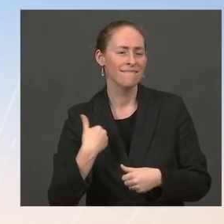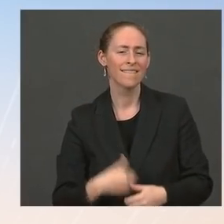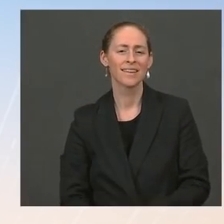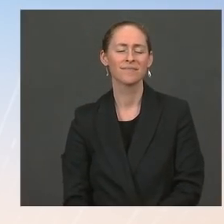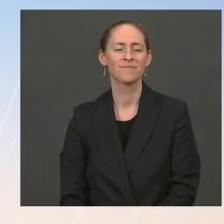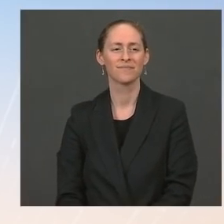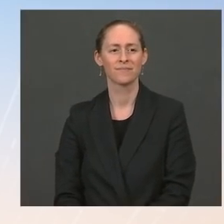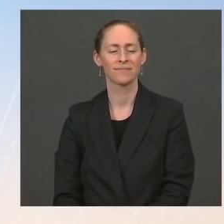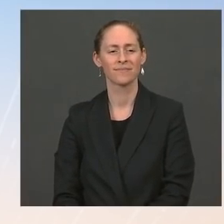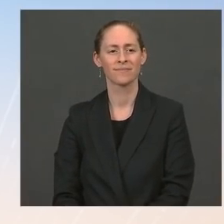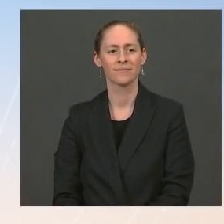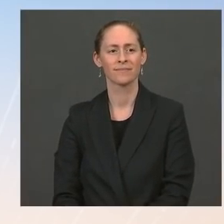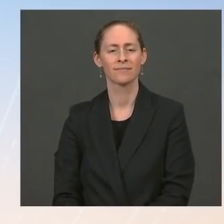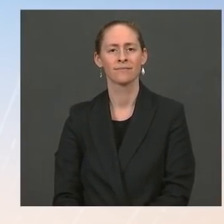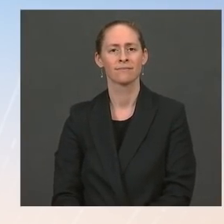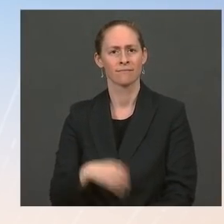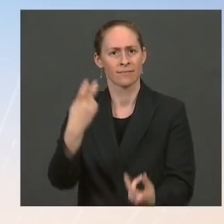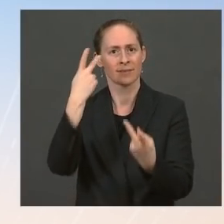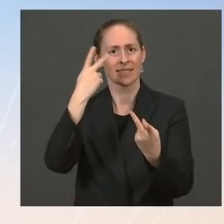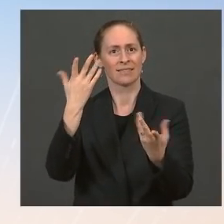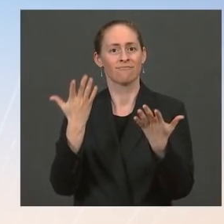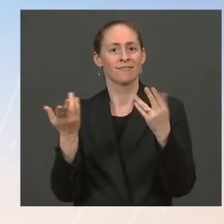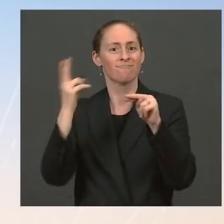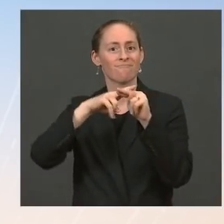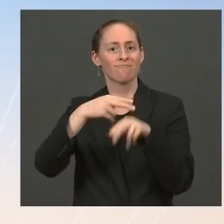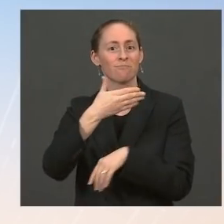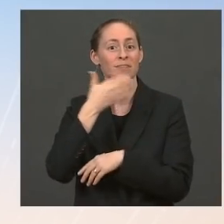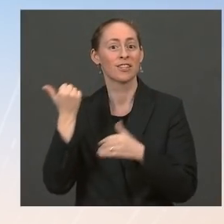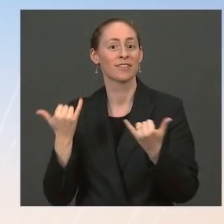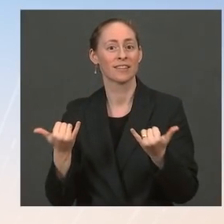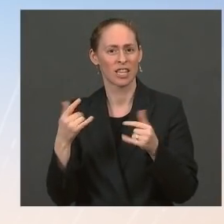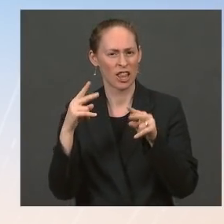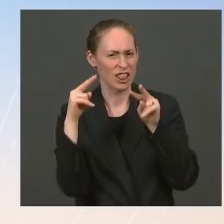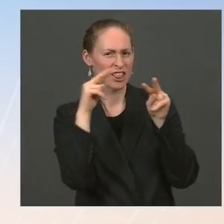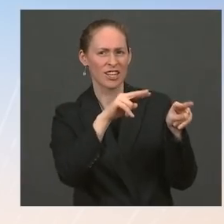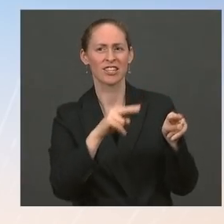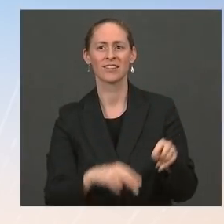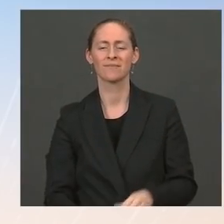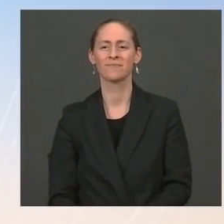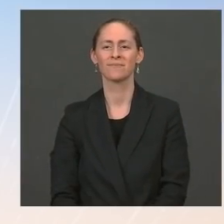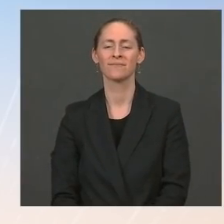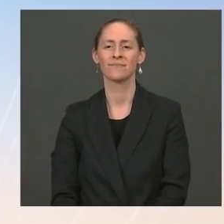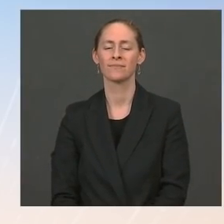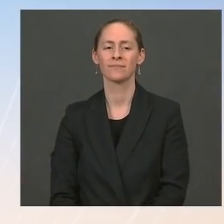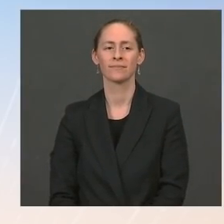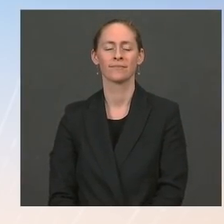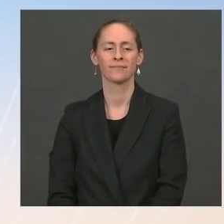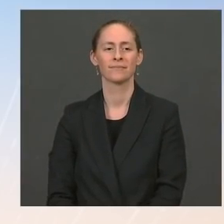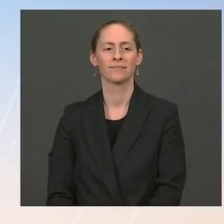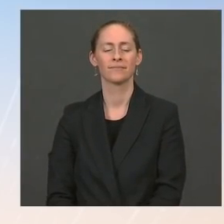So, if you look at this, this is where we've seen -- you know, we've talked a lot about the Ports of Los Angeles and Long Beach,